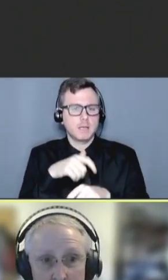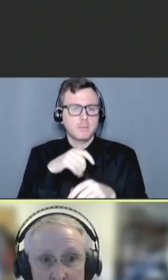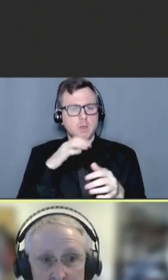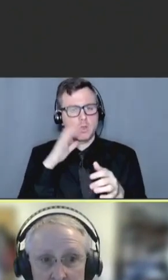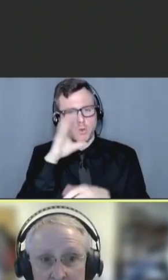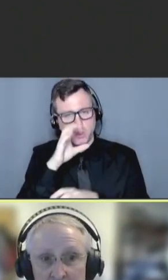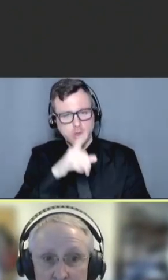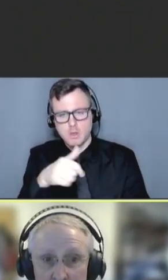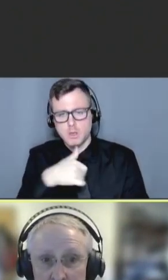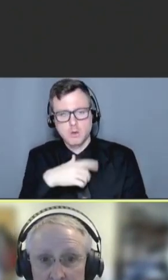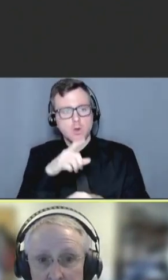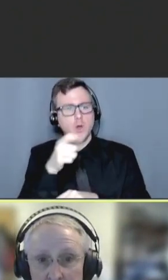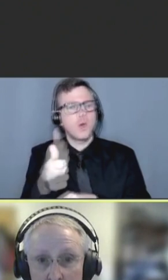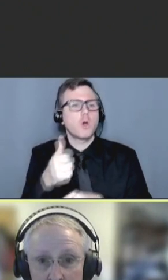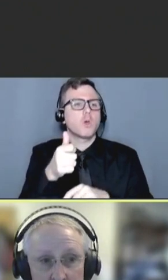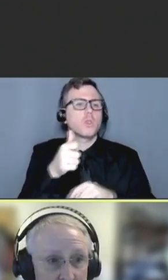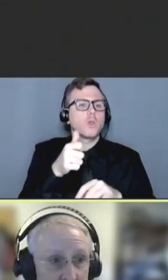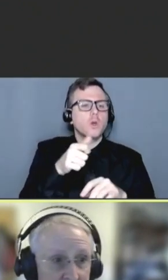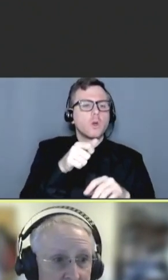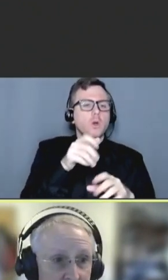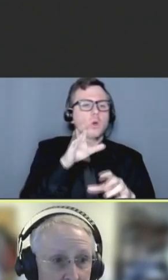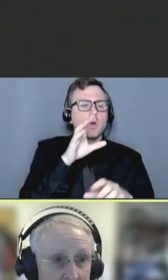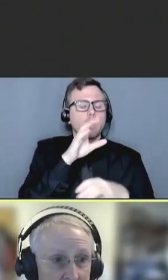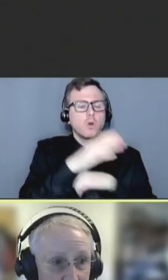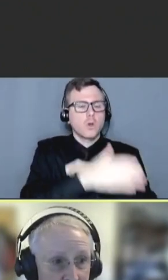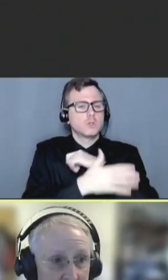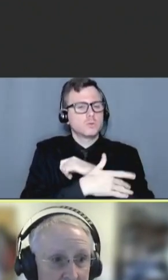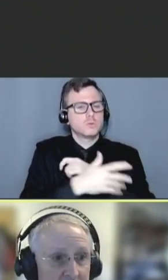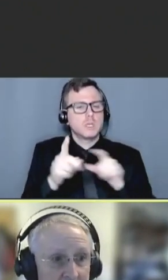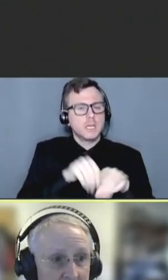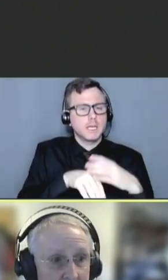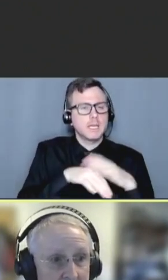Europe as well as Israel indicate no increased risk of stroke in their surveillance systems,